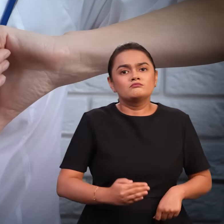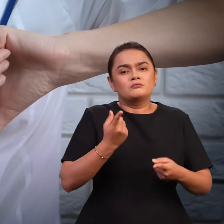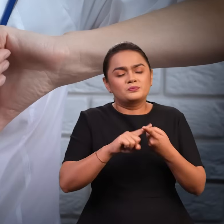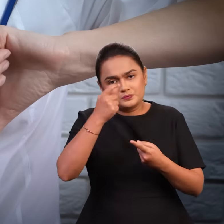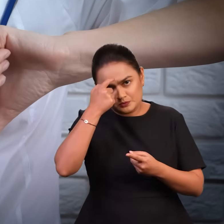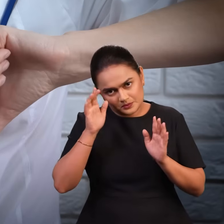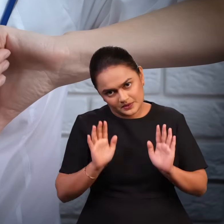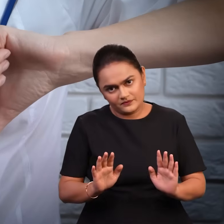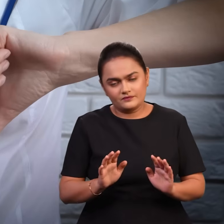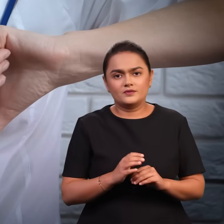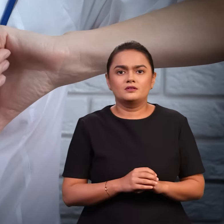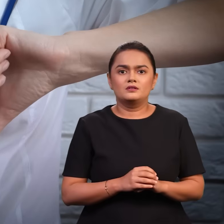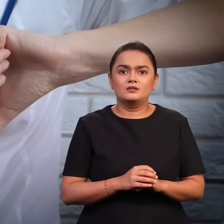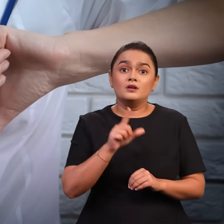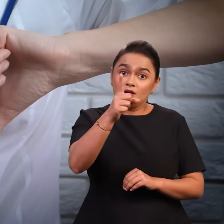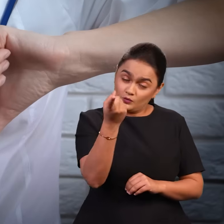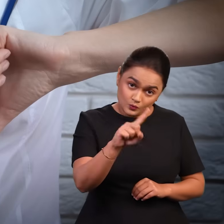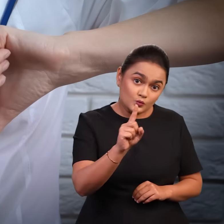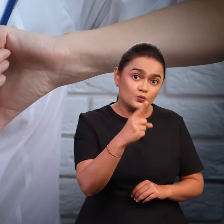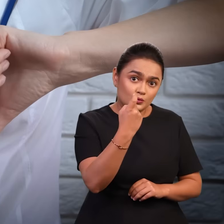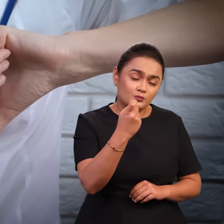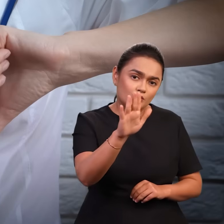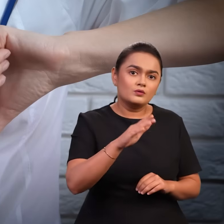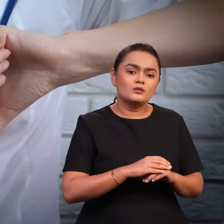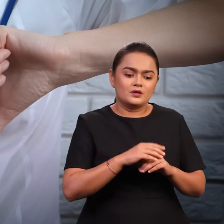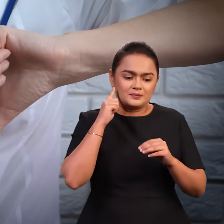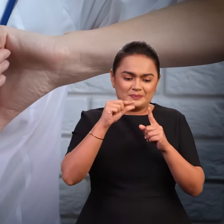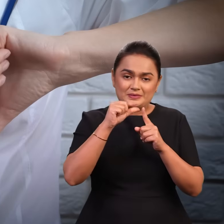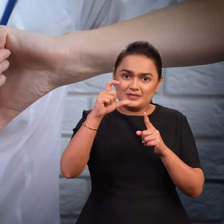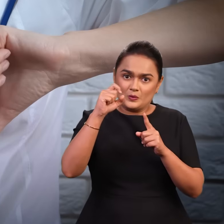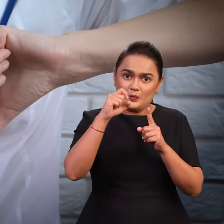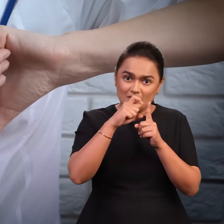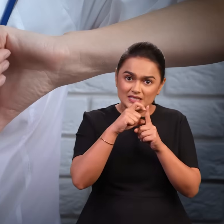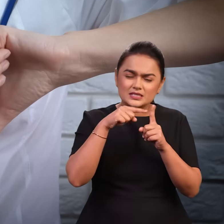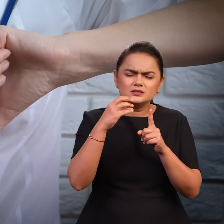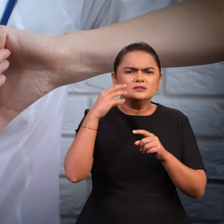It also affects fertility. One more thing. PCOD sometimes